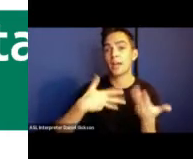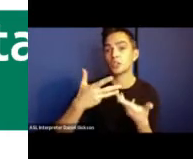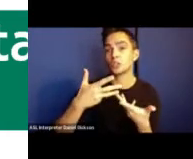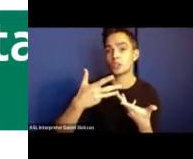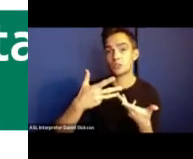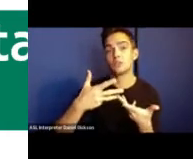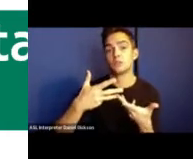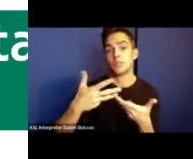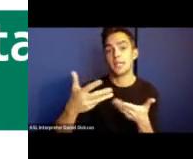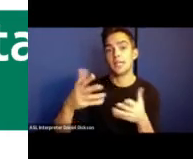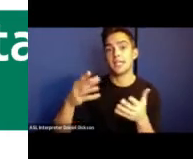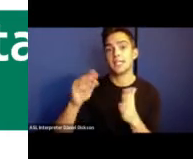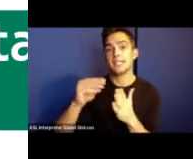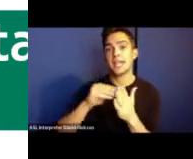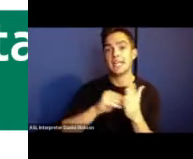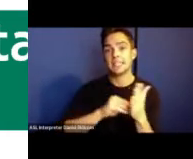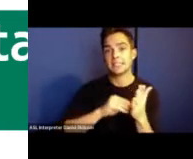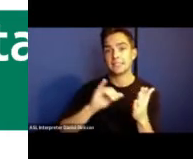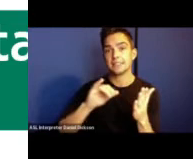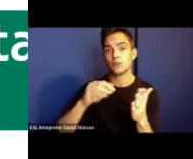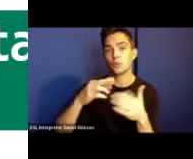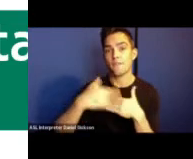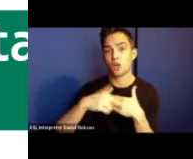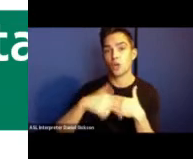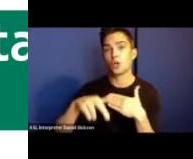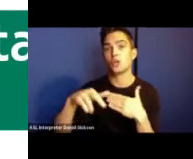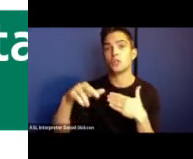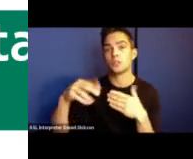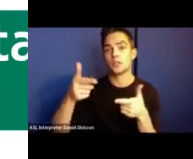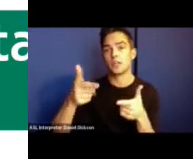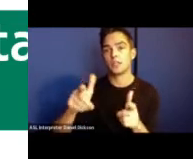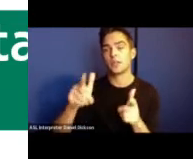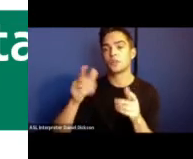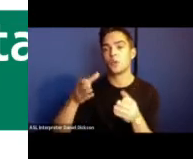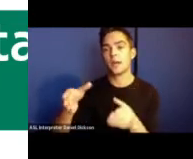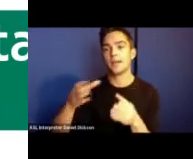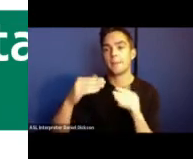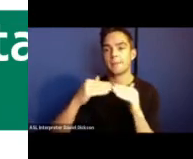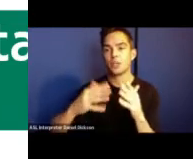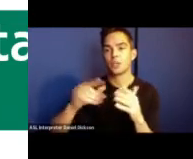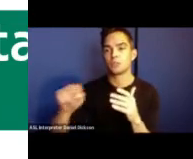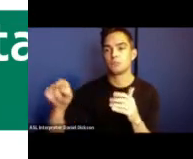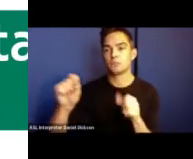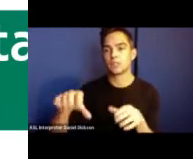intakes, referrals; it includes a way for our peers to do RMP or